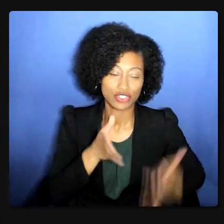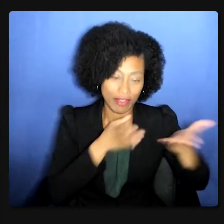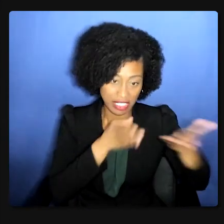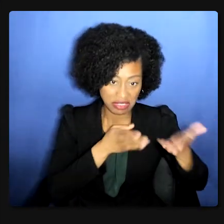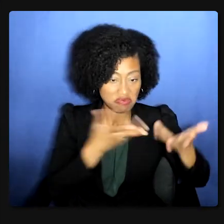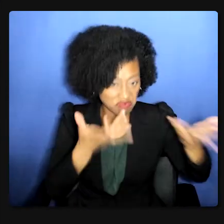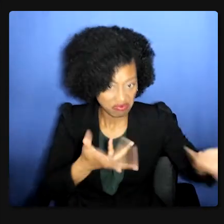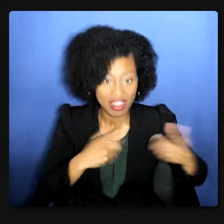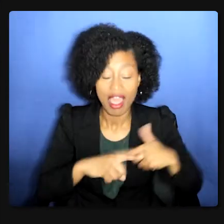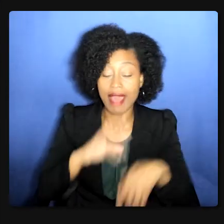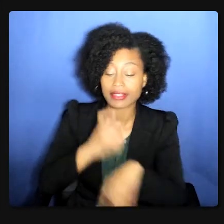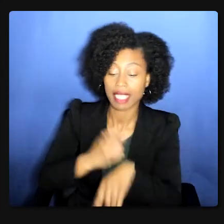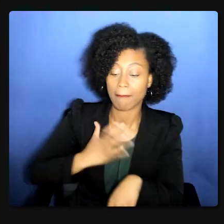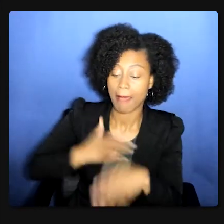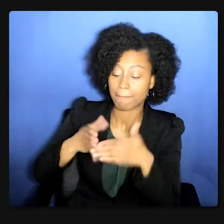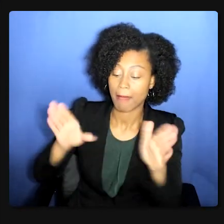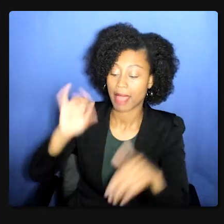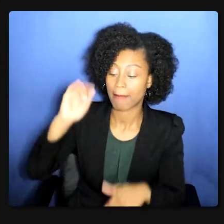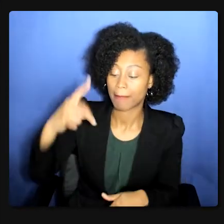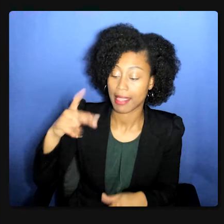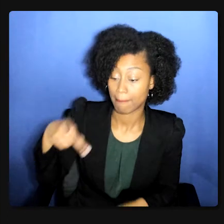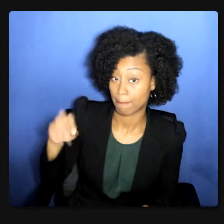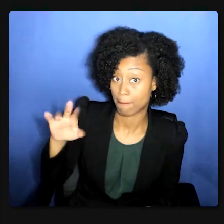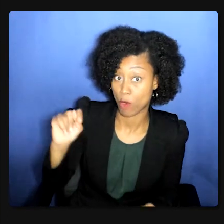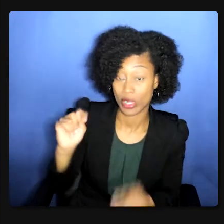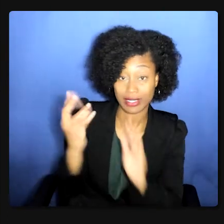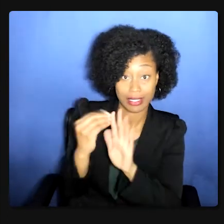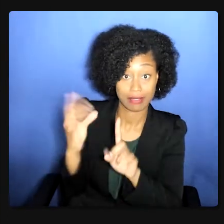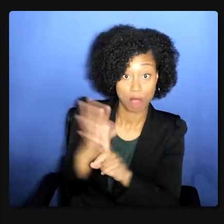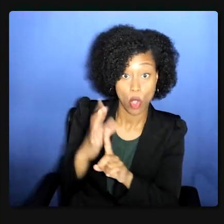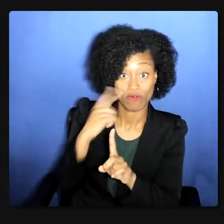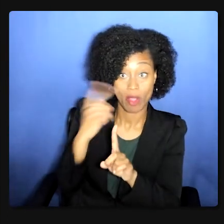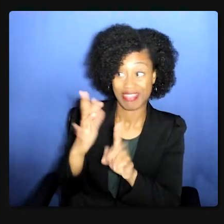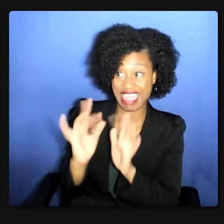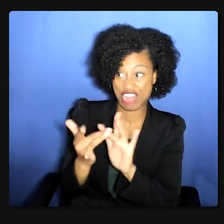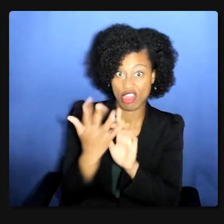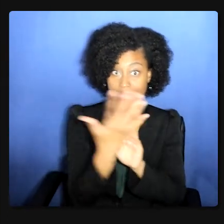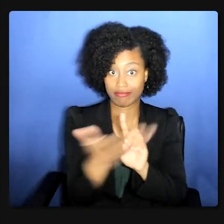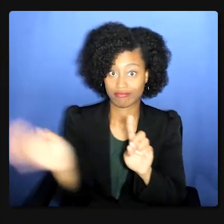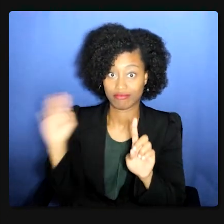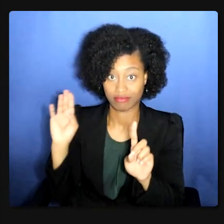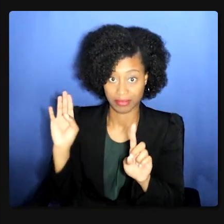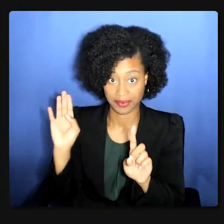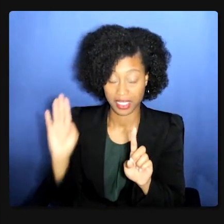I've set some... my public IP ports to be exposed to the Internet. [Amie] Correct? -[Dimitris] Mm hmm.